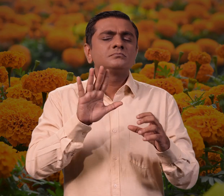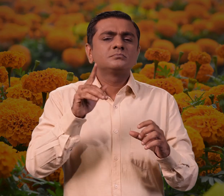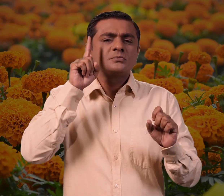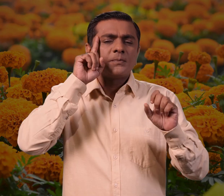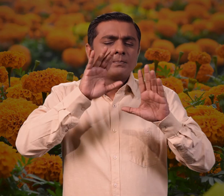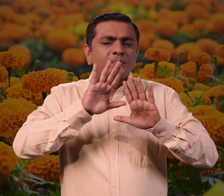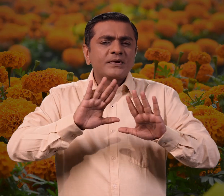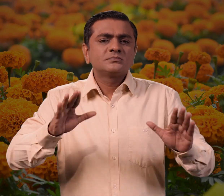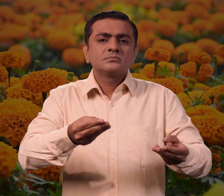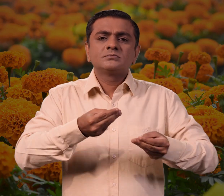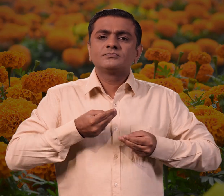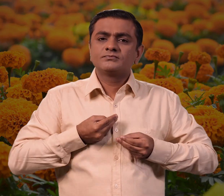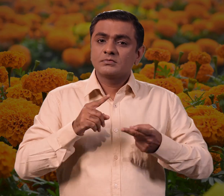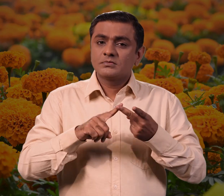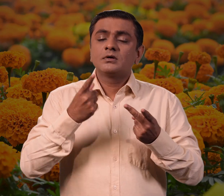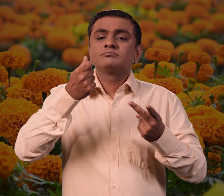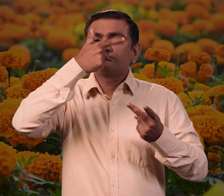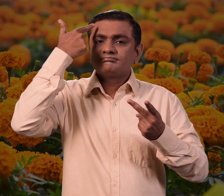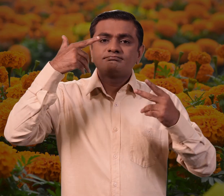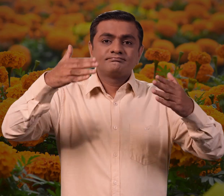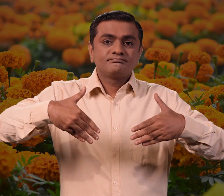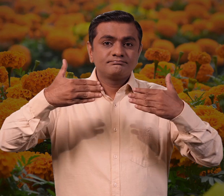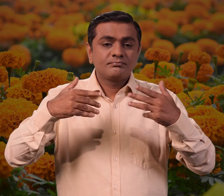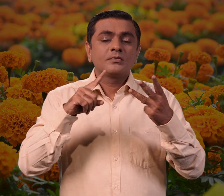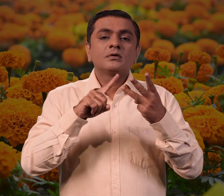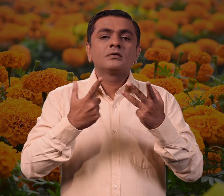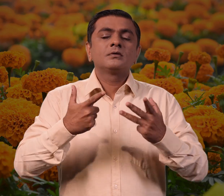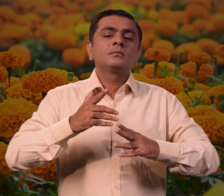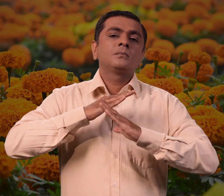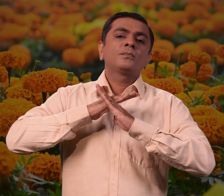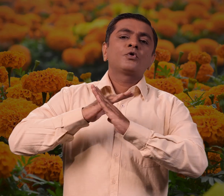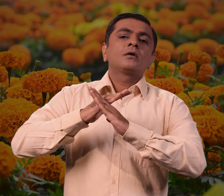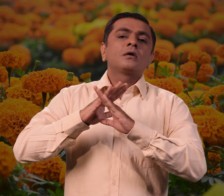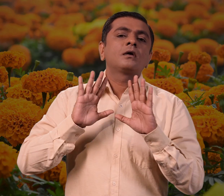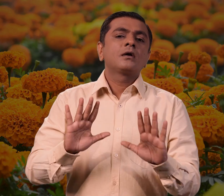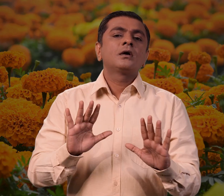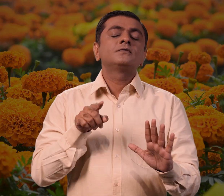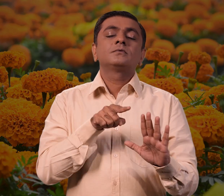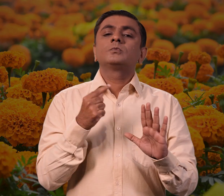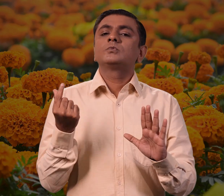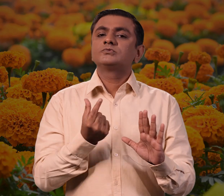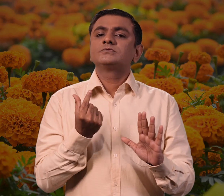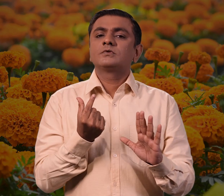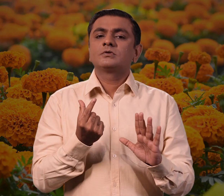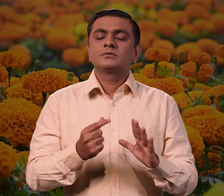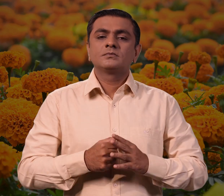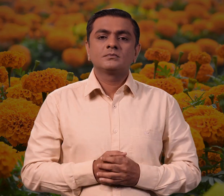it brings peace, wealth and protection to the household.